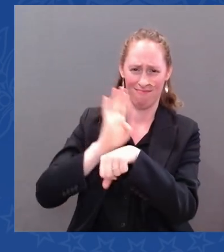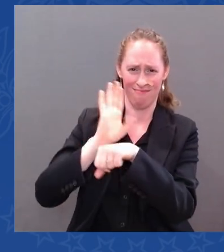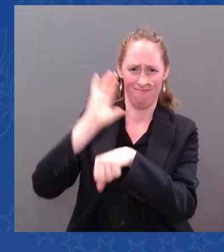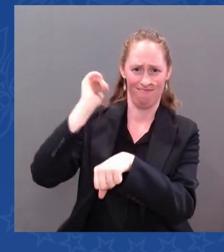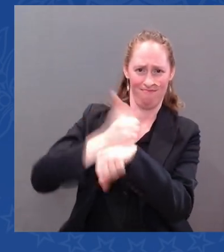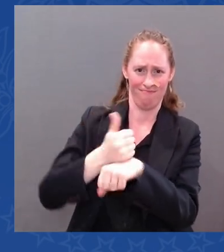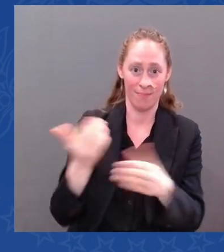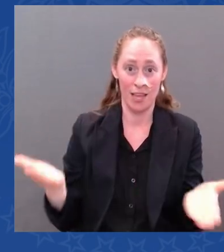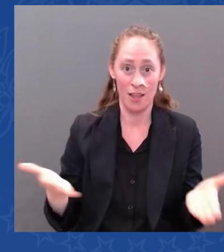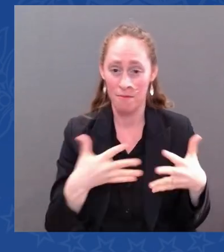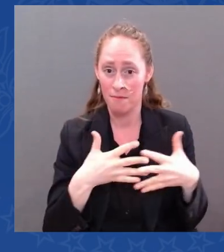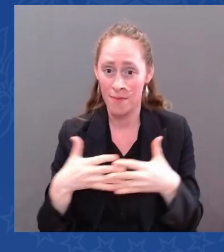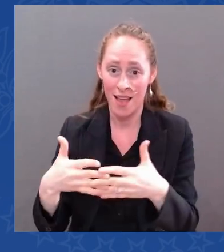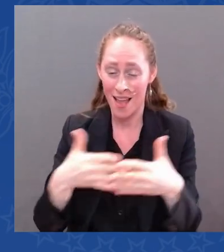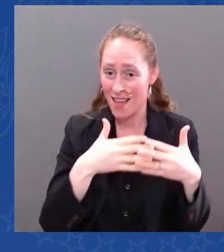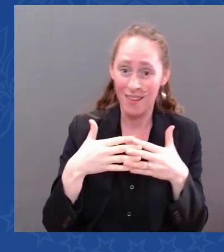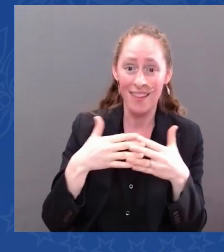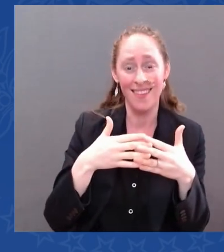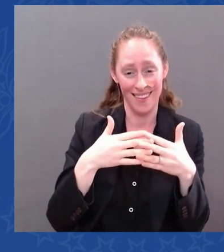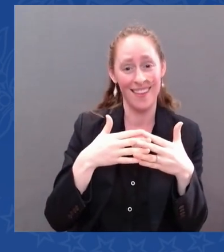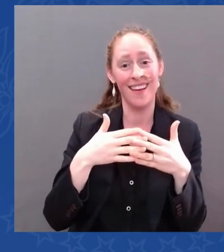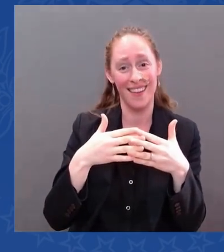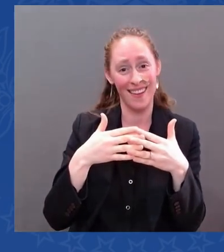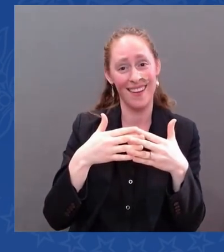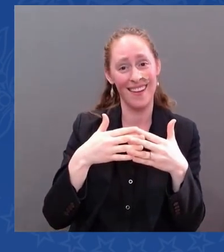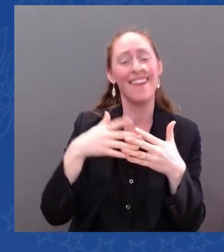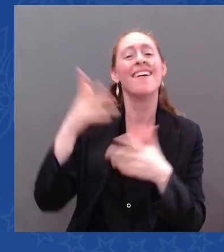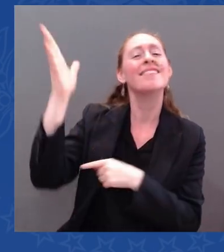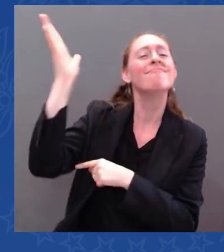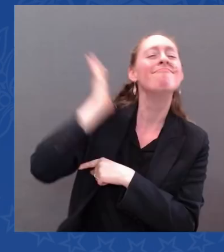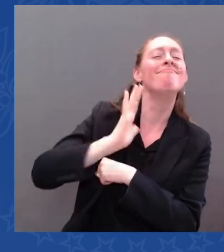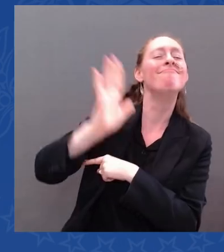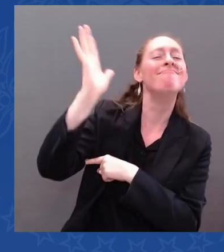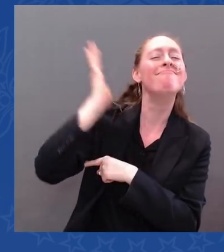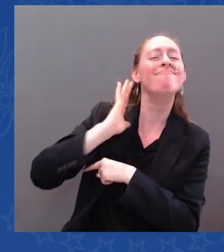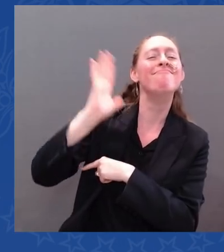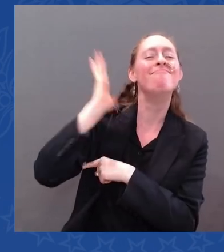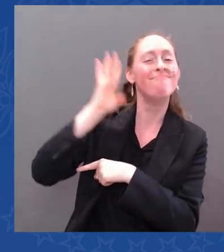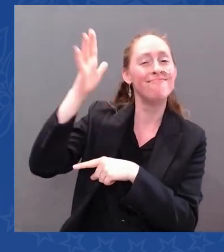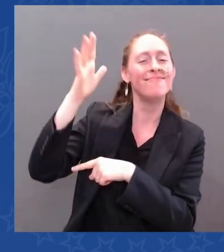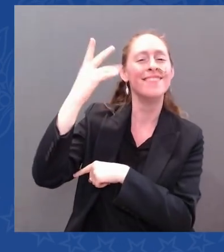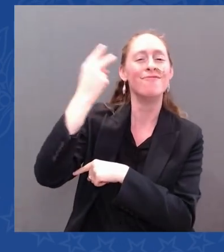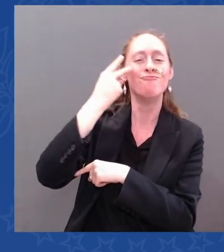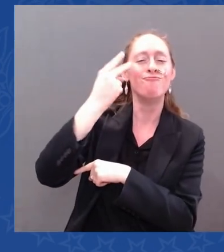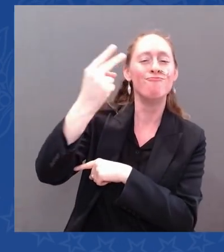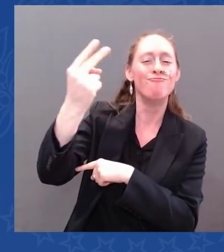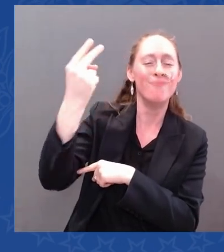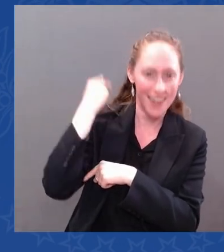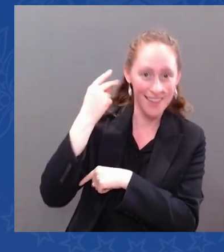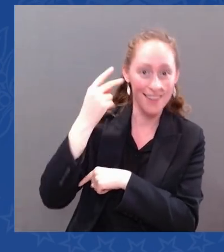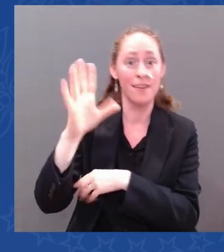You're a hell of an organization. I appreciate it. And I want to thank you, Josh. We've known each other a long, long time.